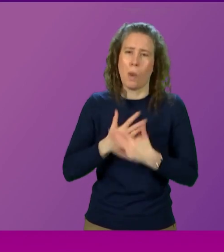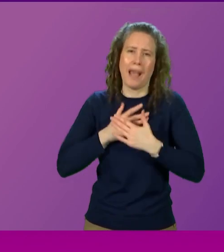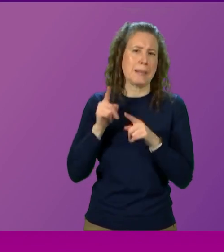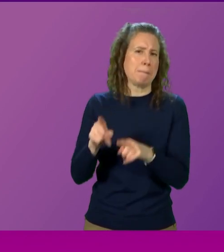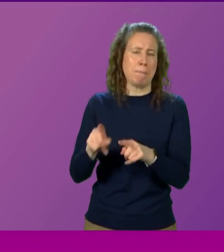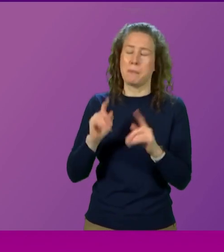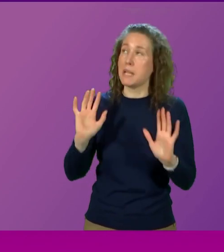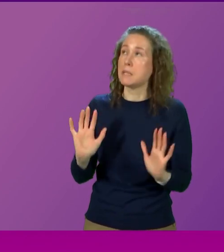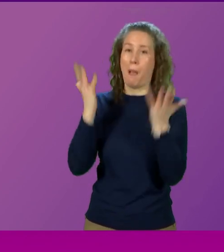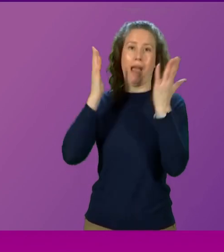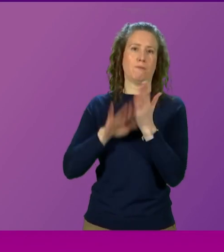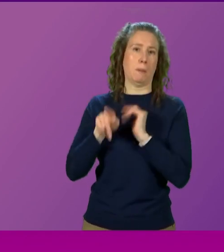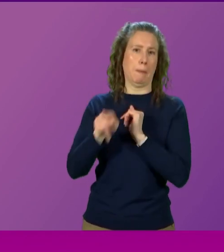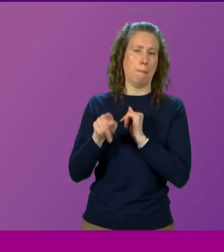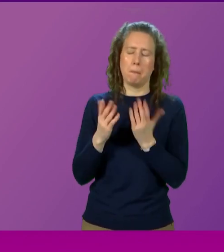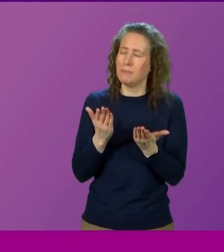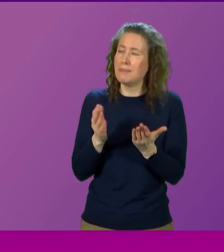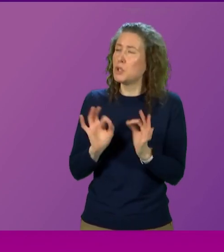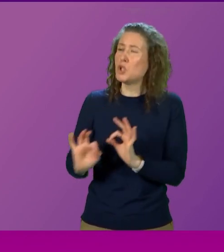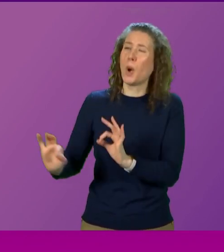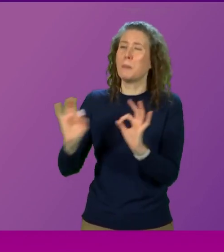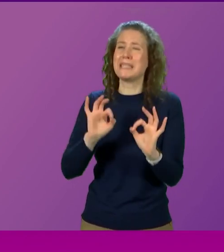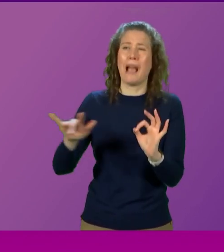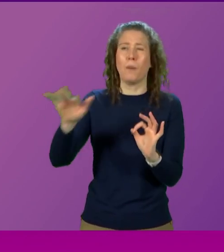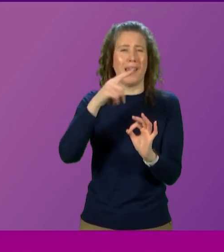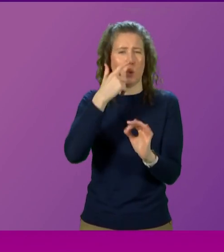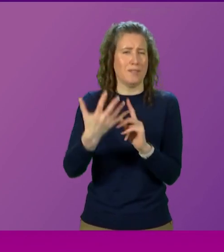I can think of no one else who could have achieved what he did.